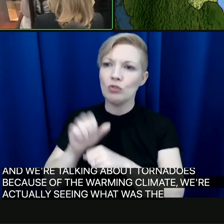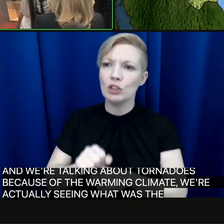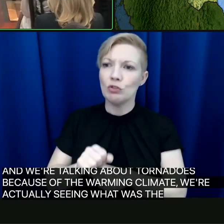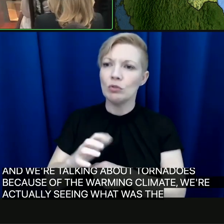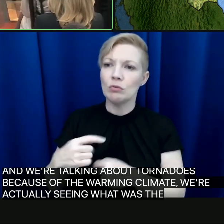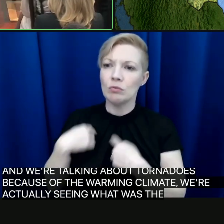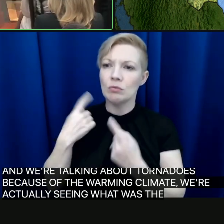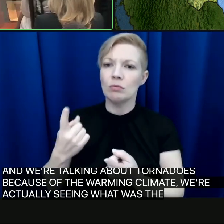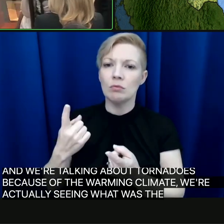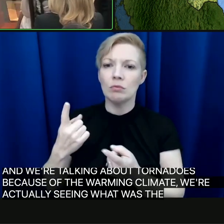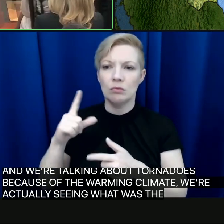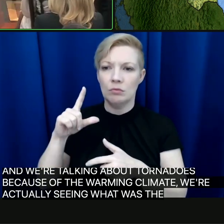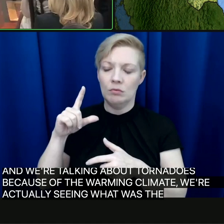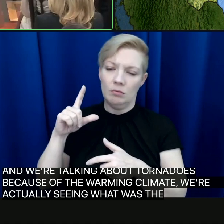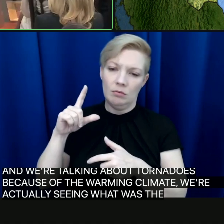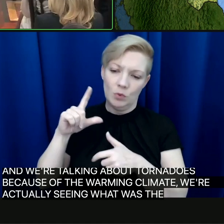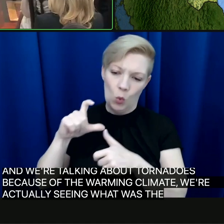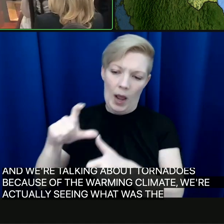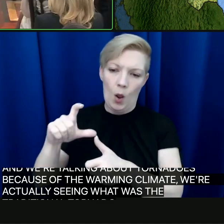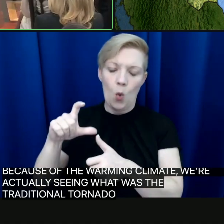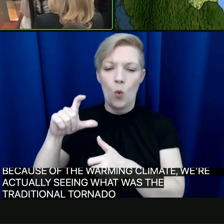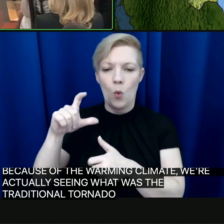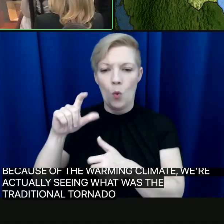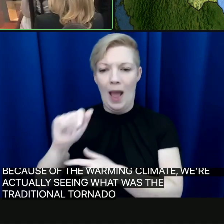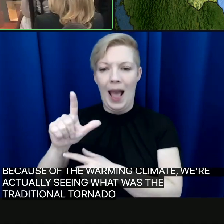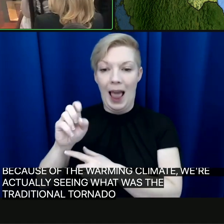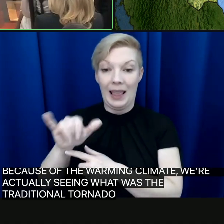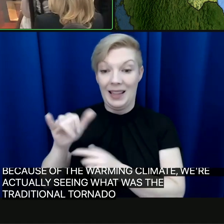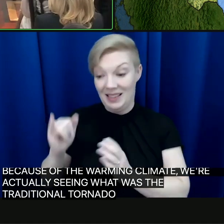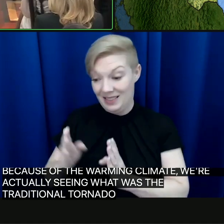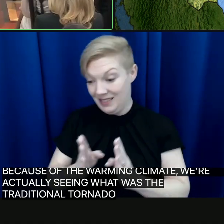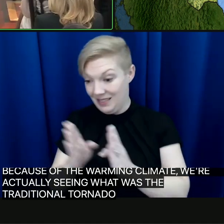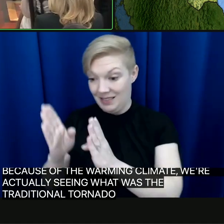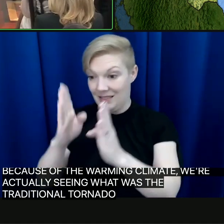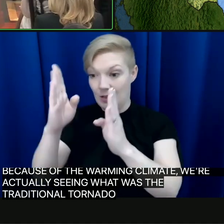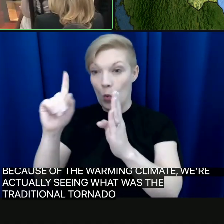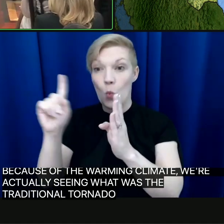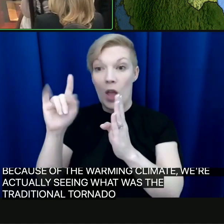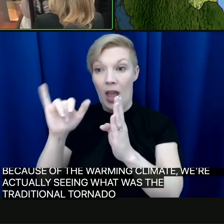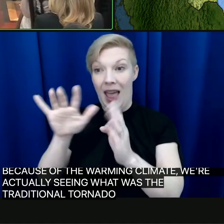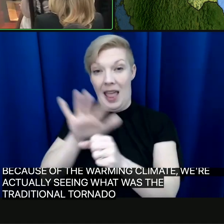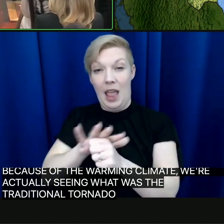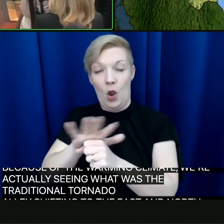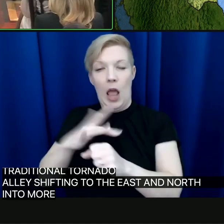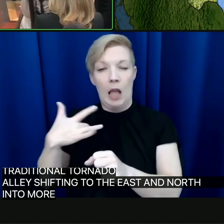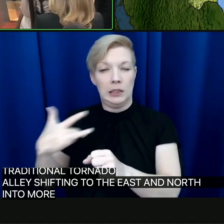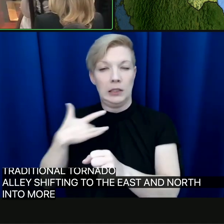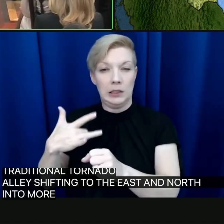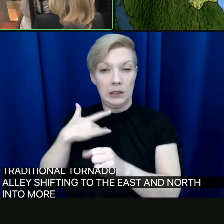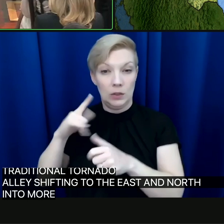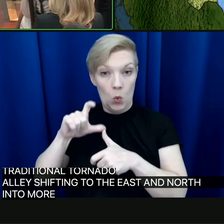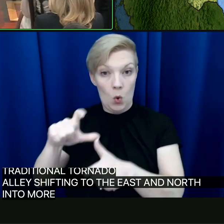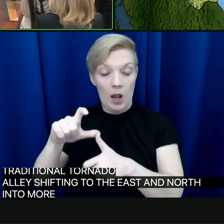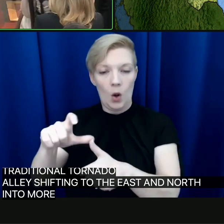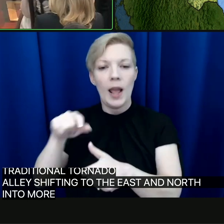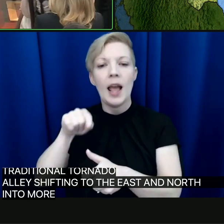shifting to the east and north into more highly populated areas. So and going back to the hurricanes for just a moment,